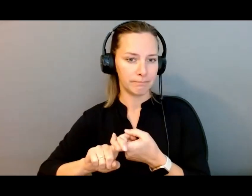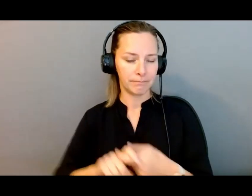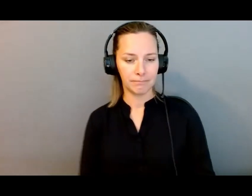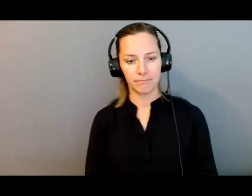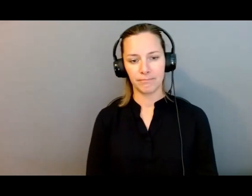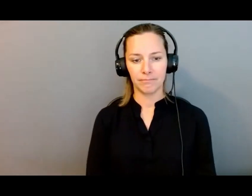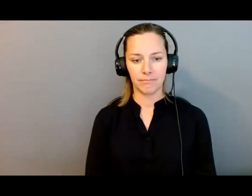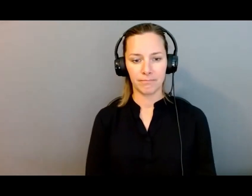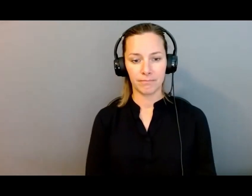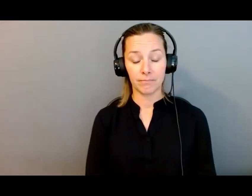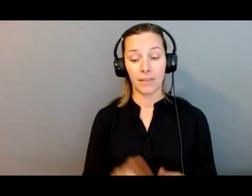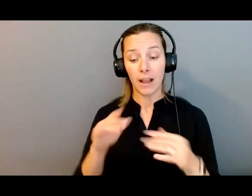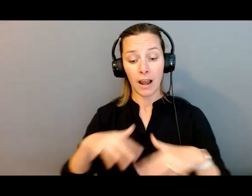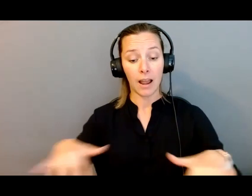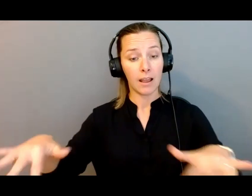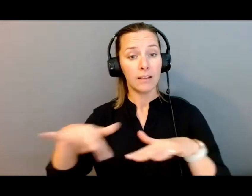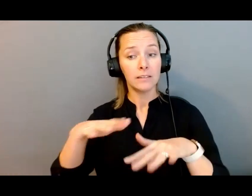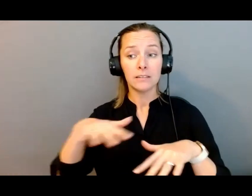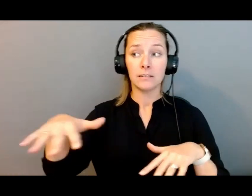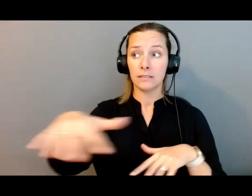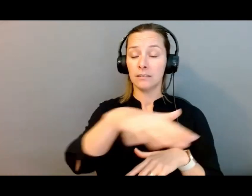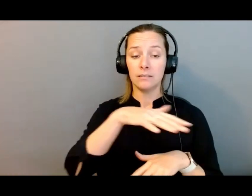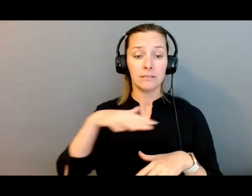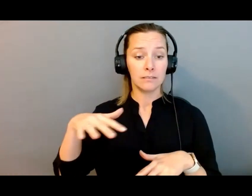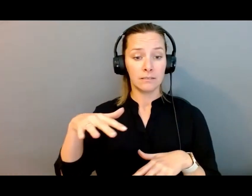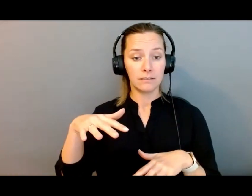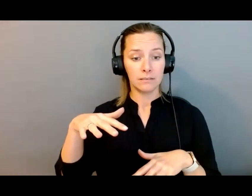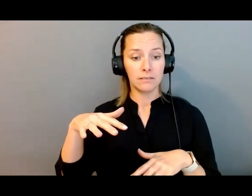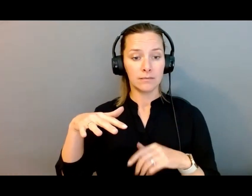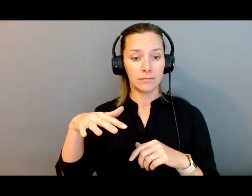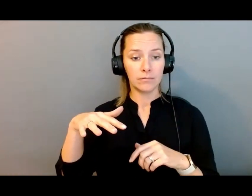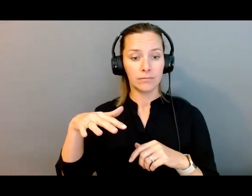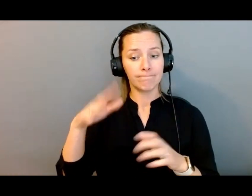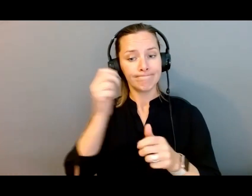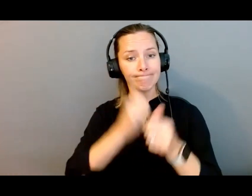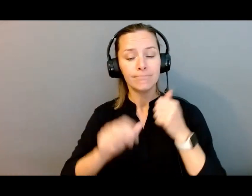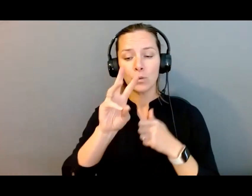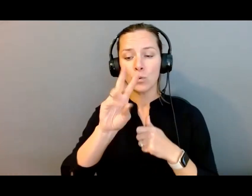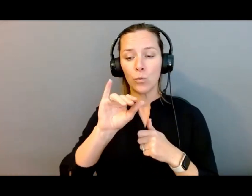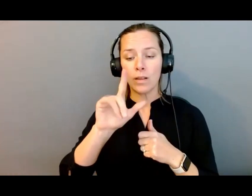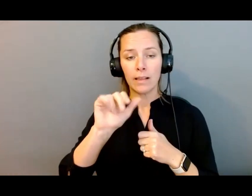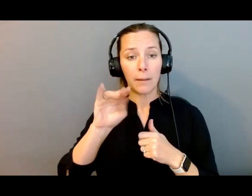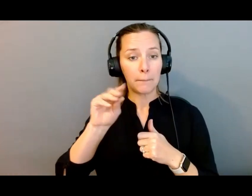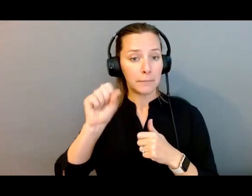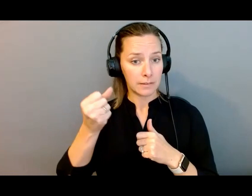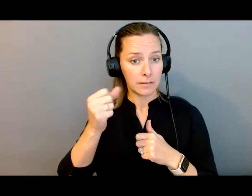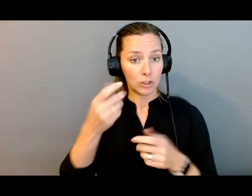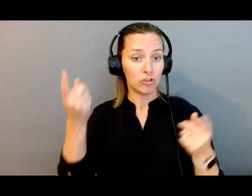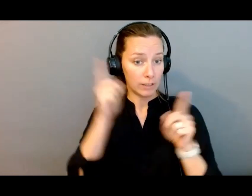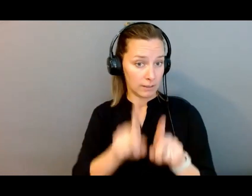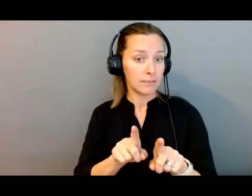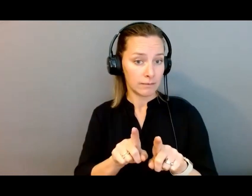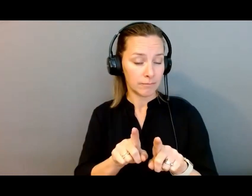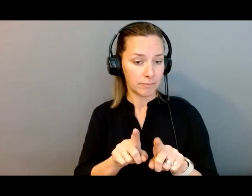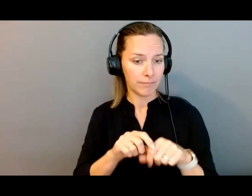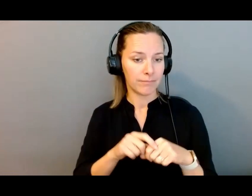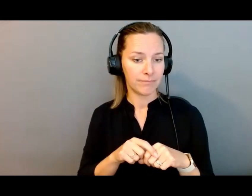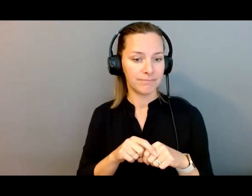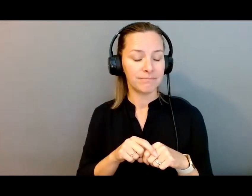The lands are situated on and covered by the Williams treaty and are the traditional